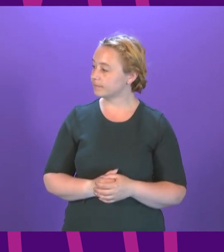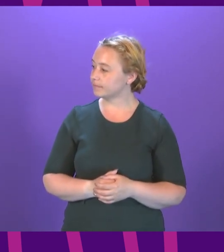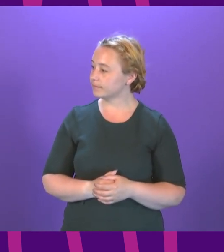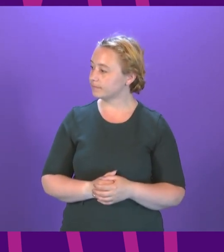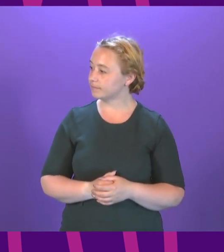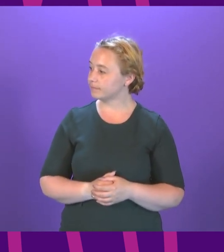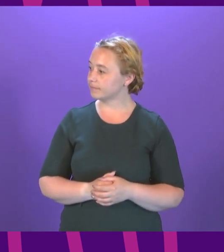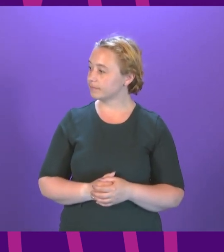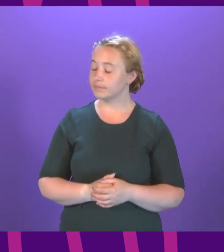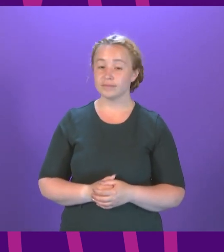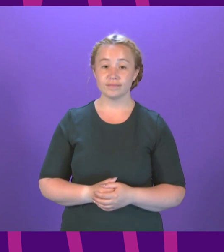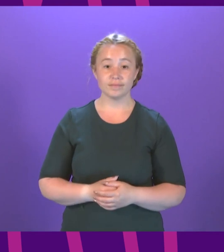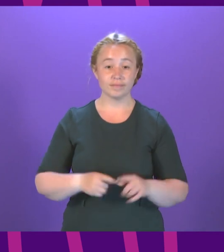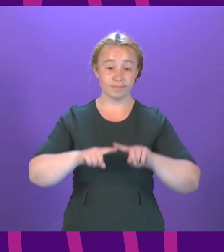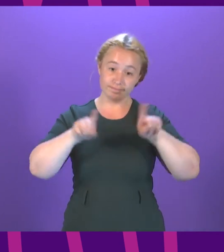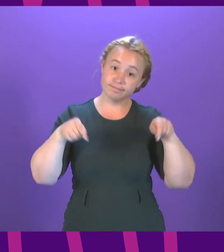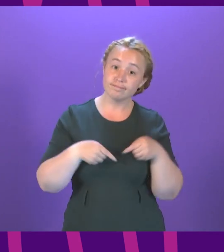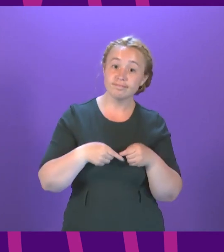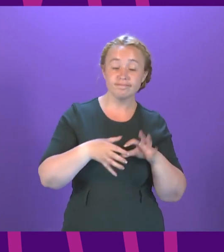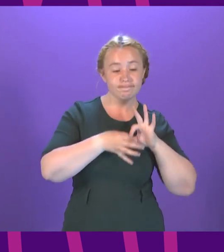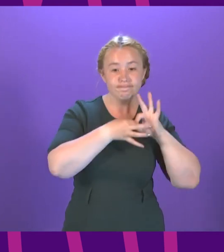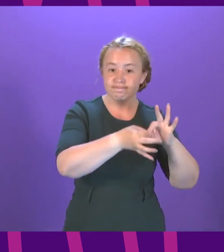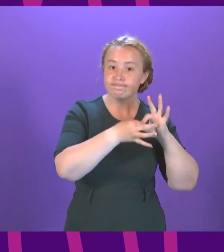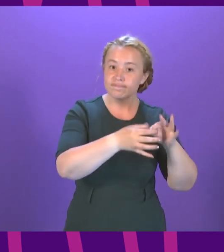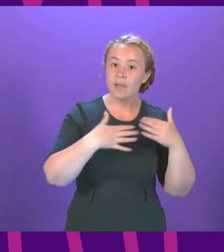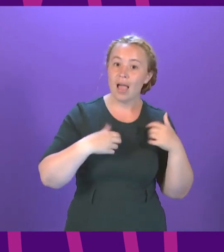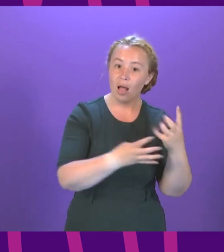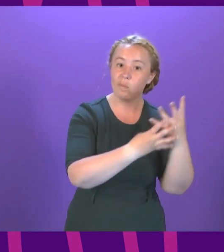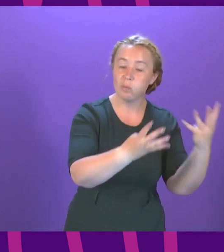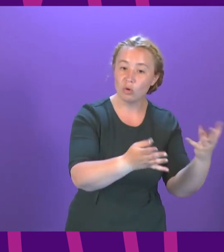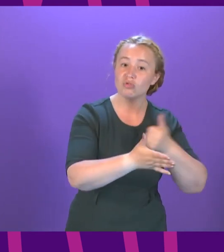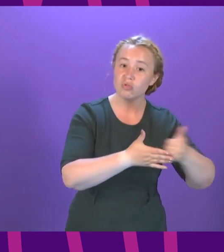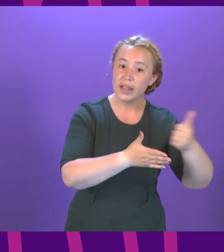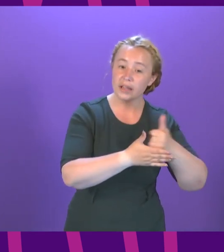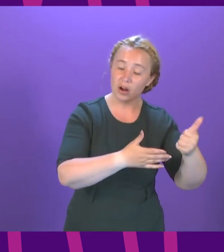We work with health boards on an on-going basis to support them in dealing with the